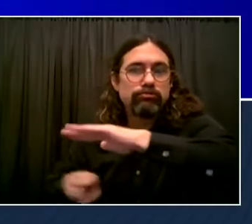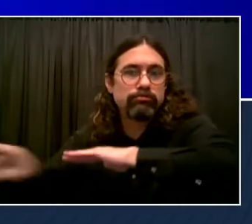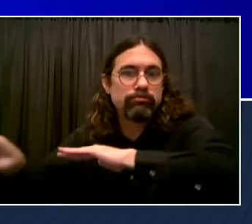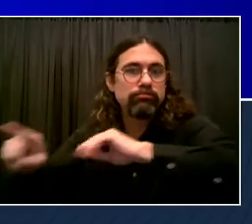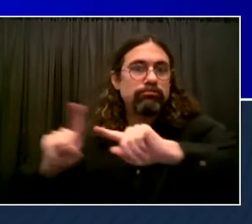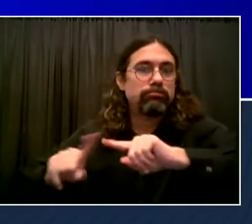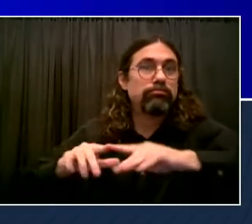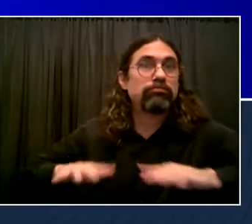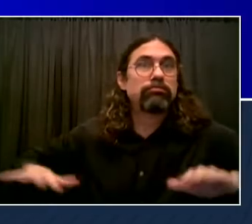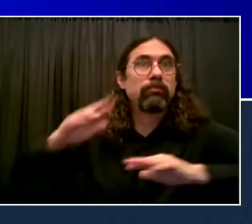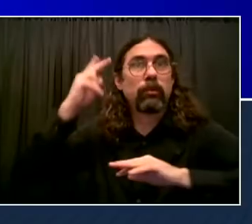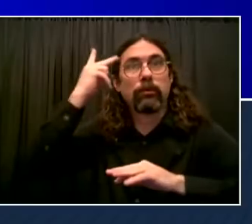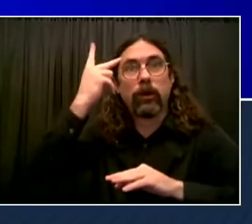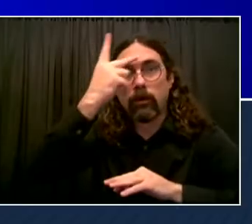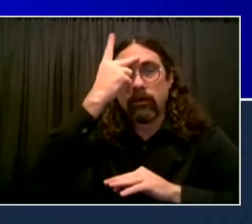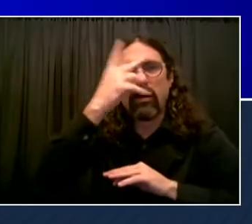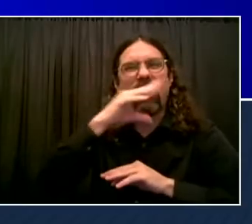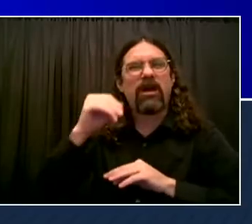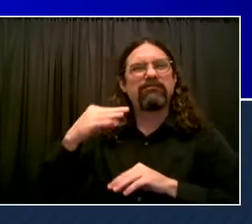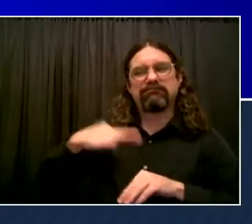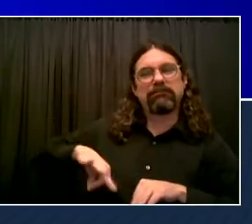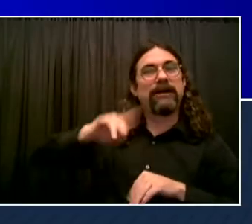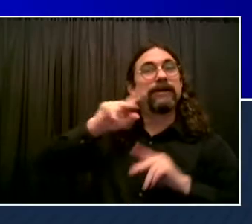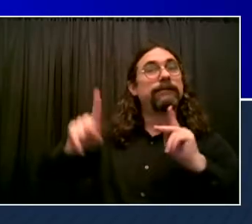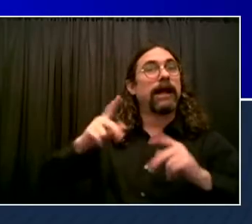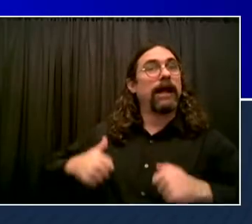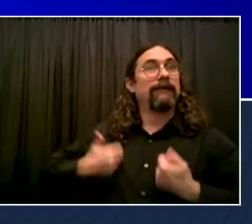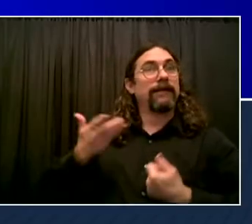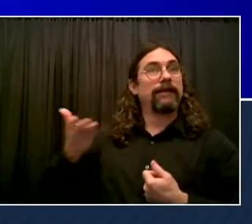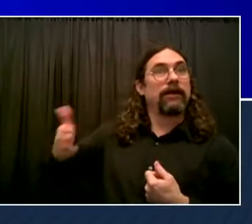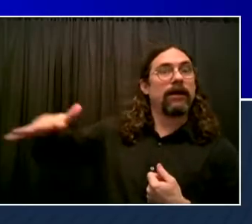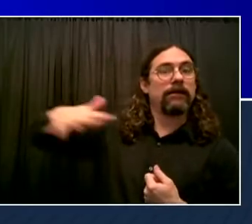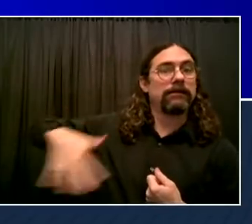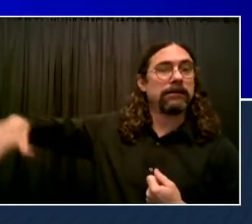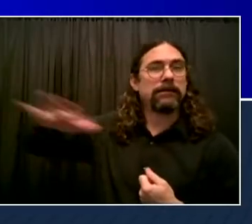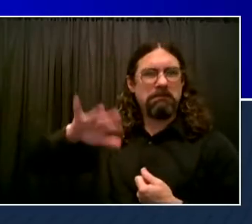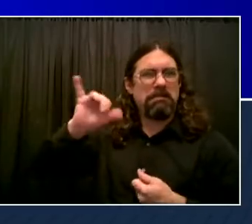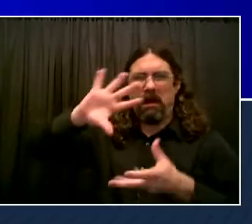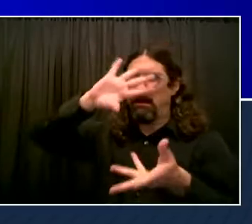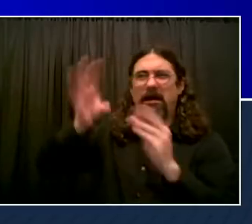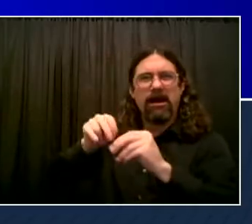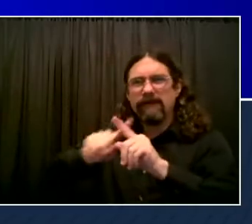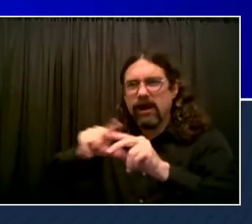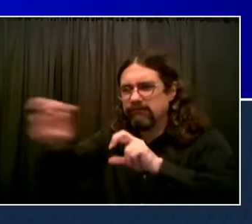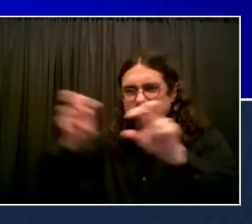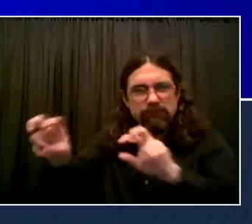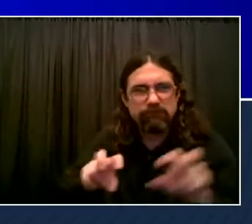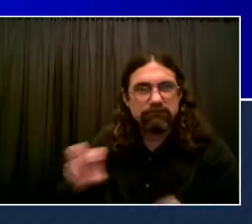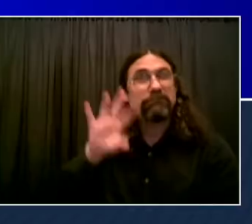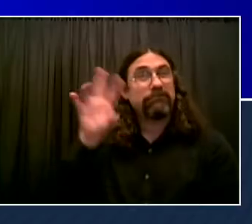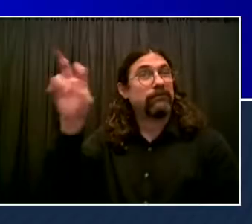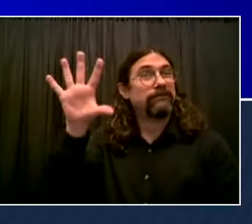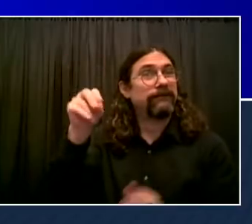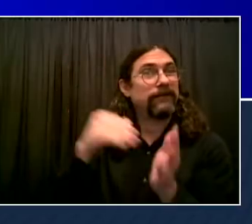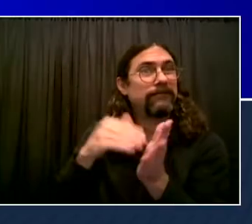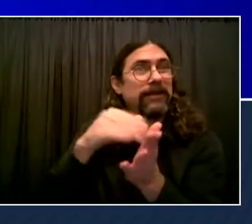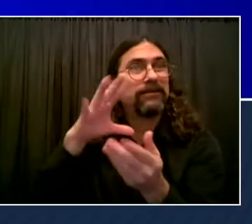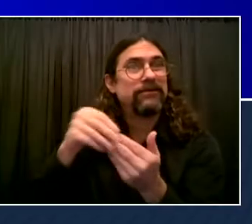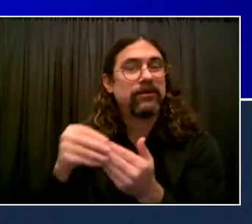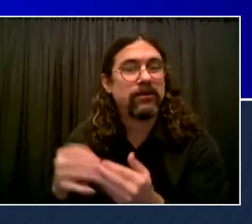AMENITIES. $200MILLION FOR THE NEEDS OF PUBLIC HOUSING IN THE COMMUNITY. REALLY BIG DEAL. THIS IS THE KIND